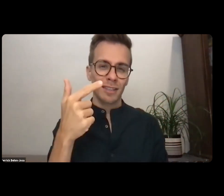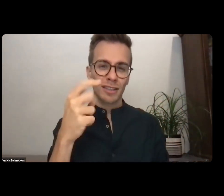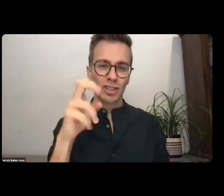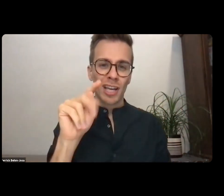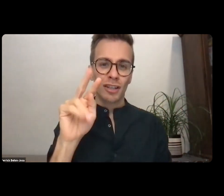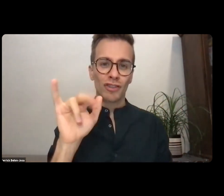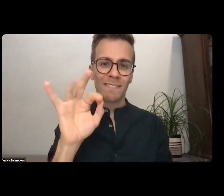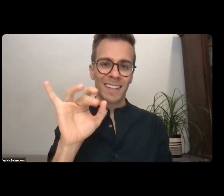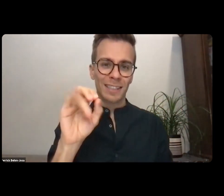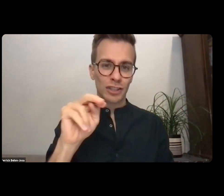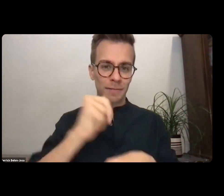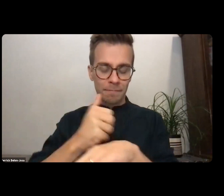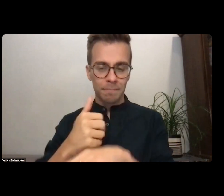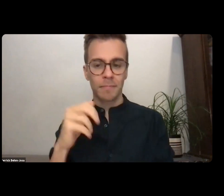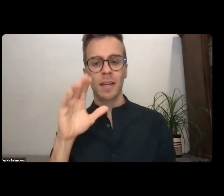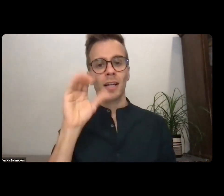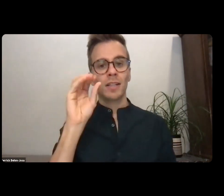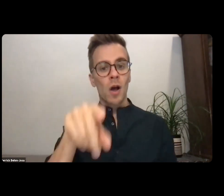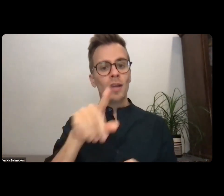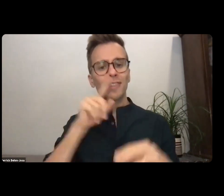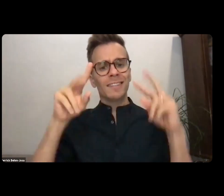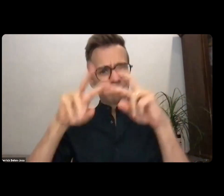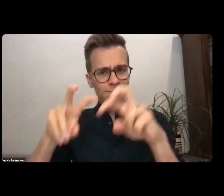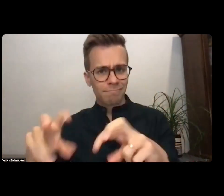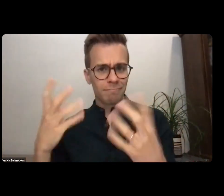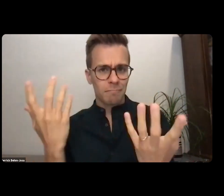out other cultures. We saw a lot of gentrification happening throughout D.C.